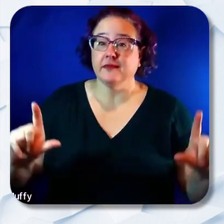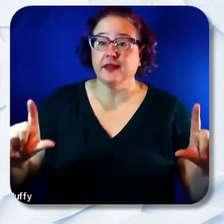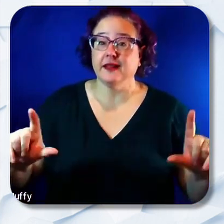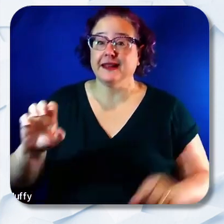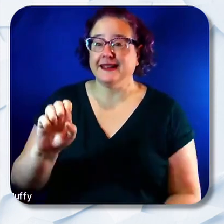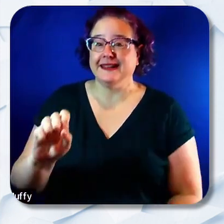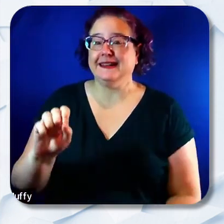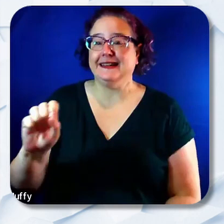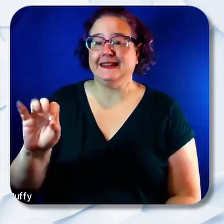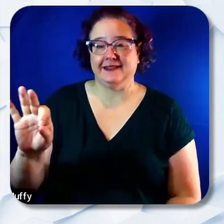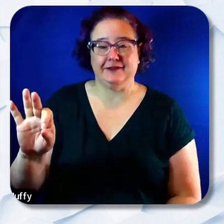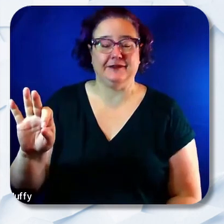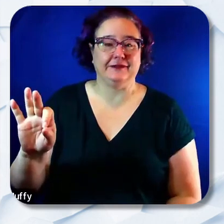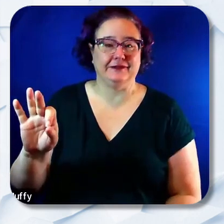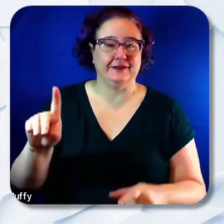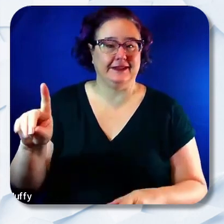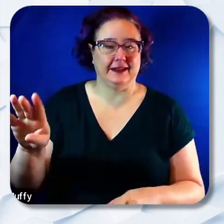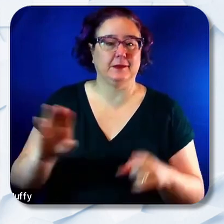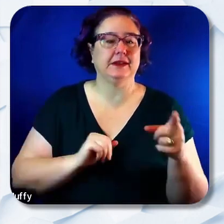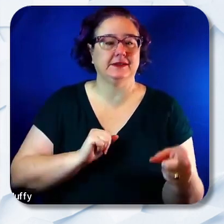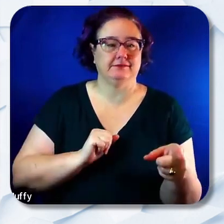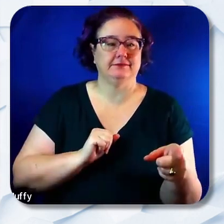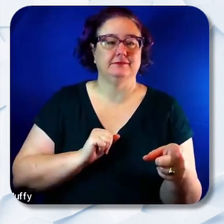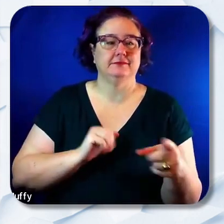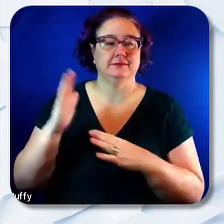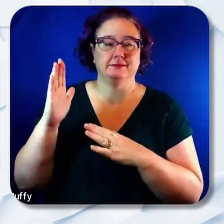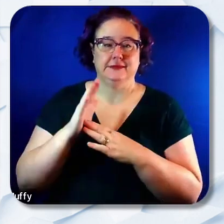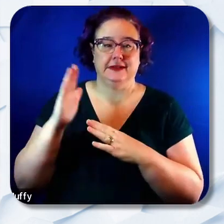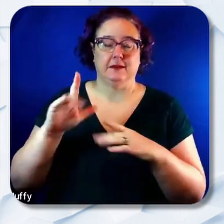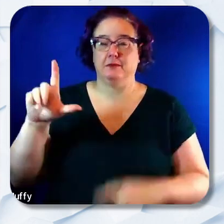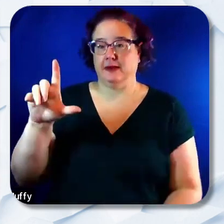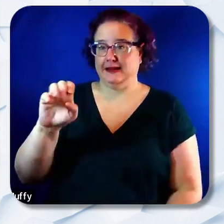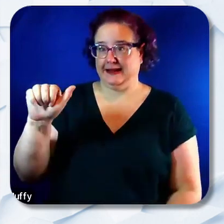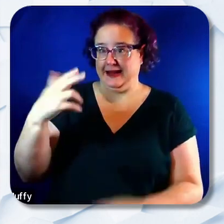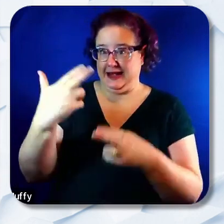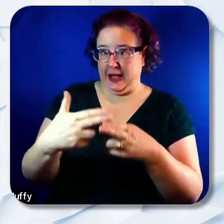The top of the page will display the LEA name and CDS code.